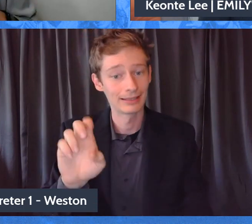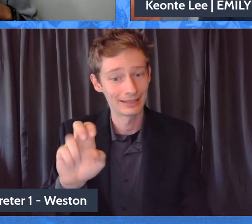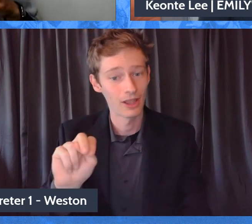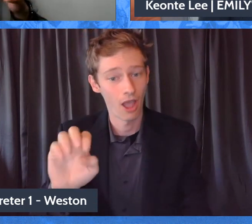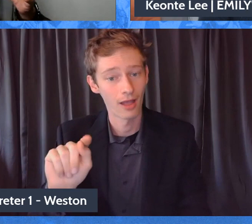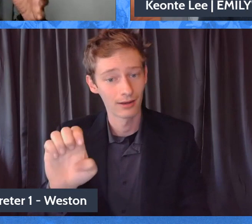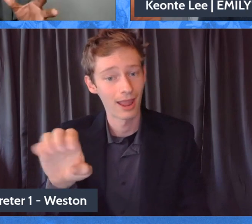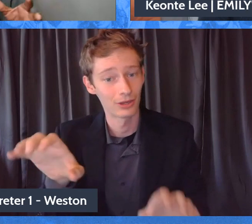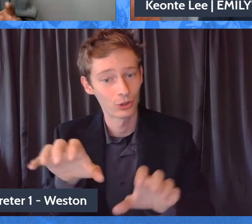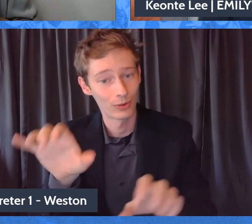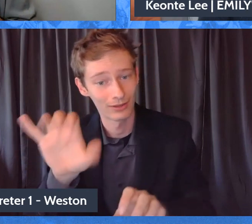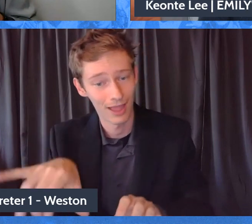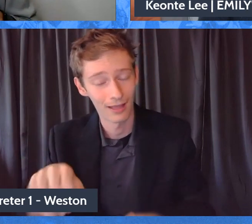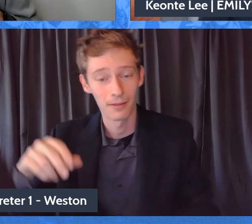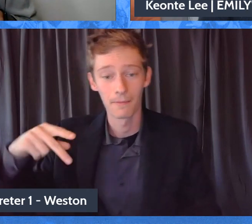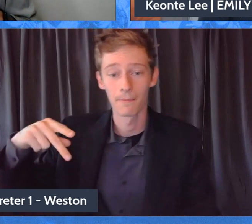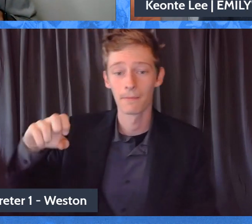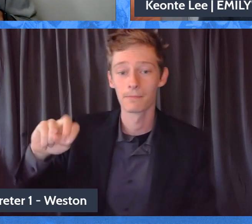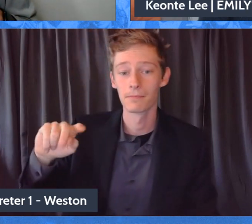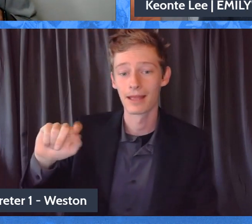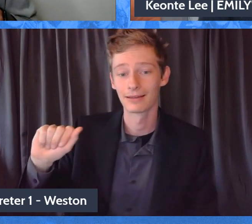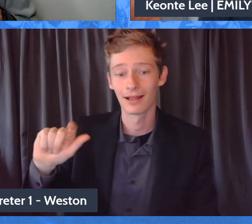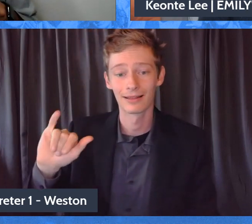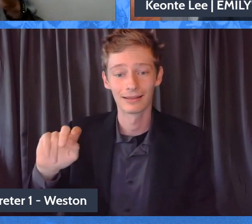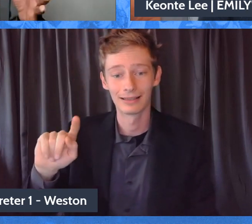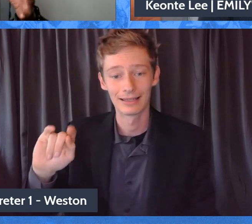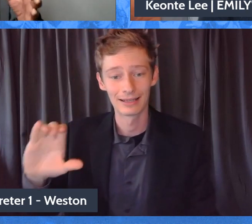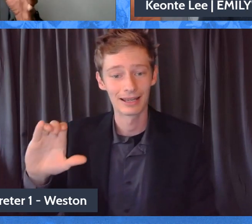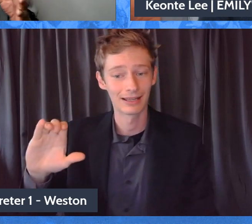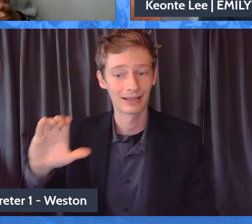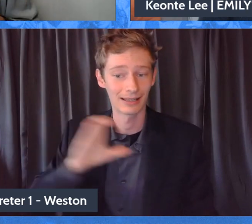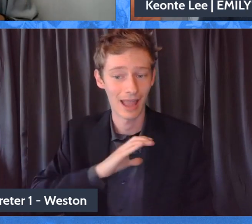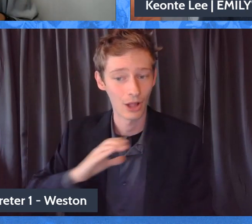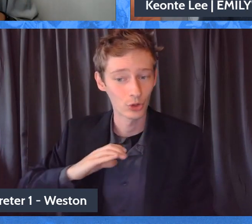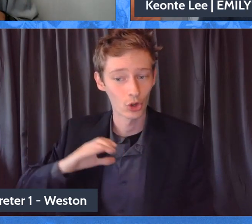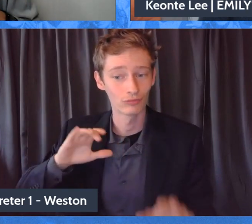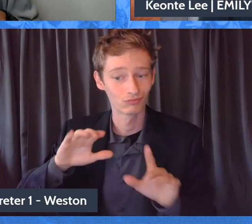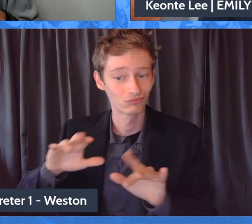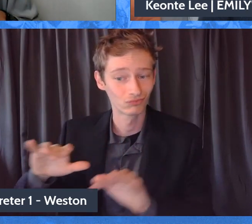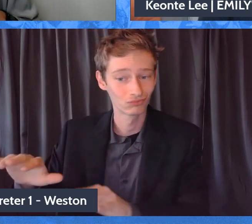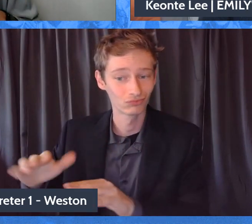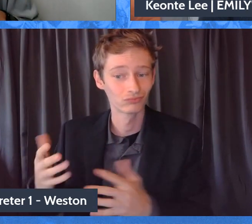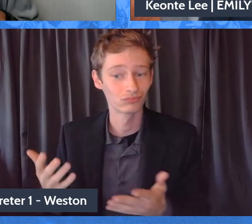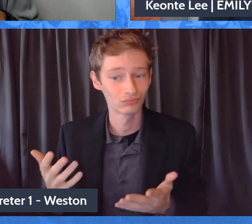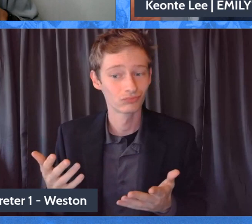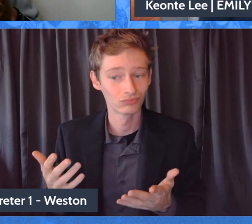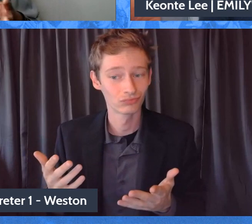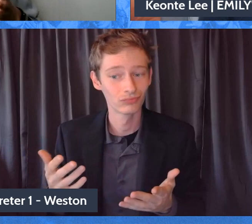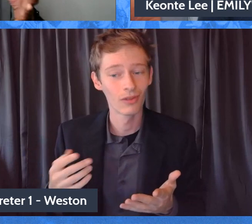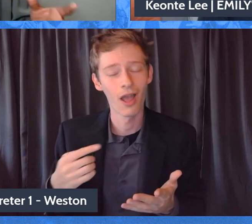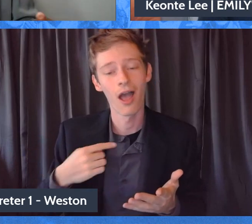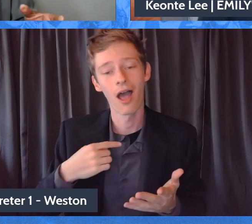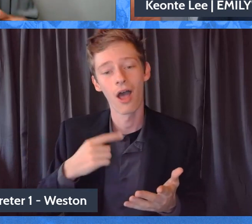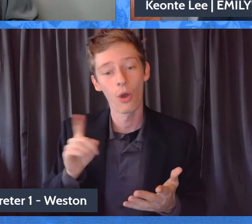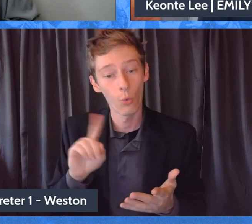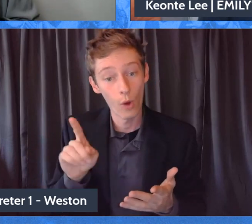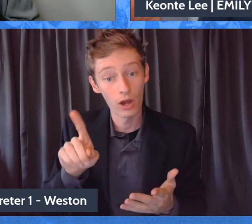and other sororities and associations where you are, that are in your community.